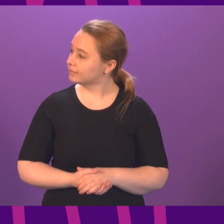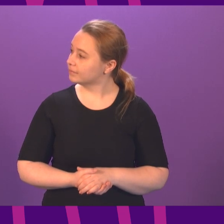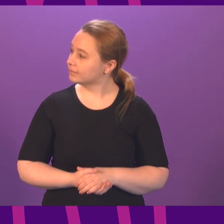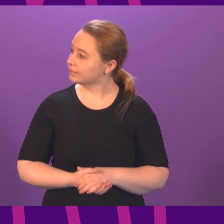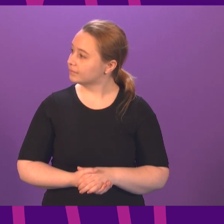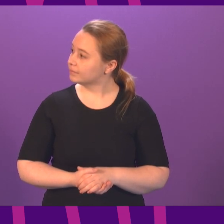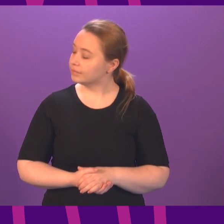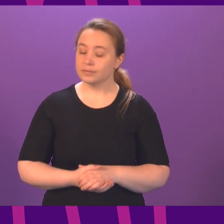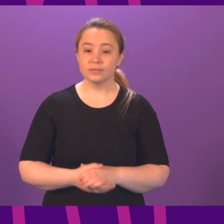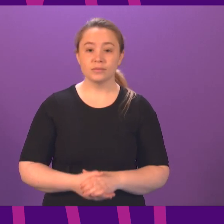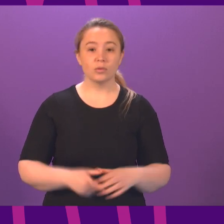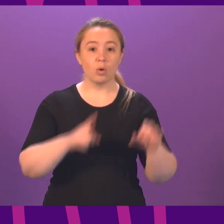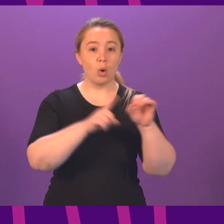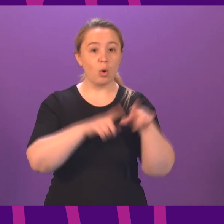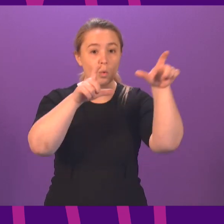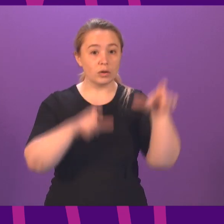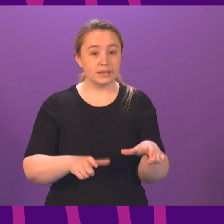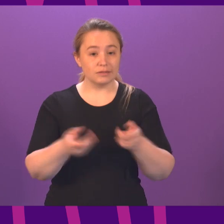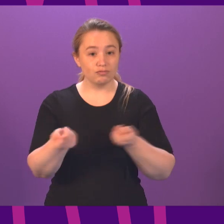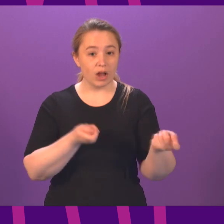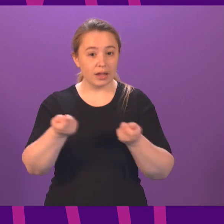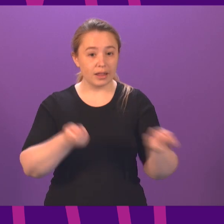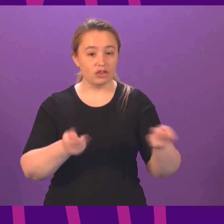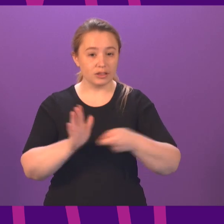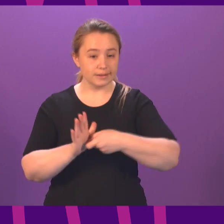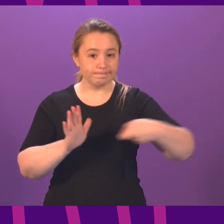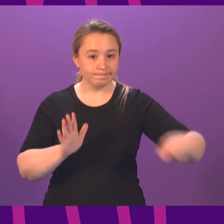quarantine regulations, constituents in the oil and gas sector have raised concerns that